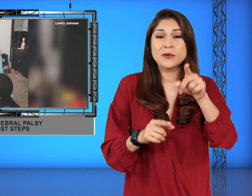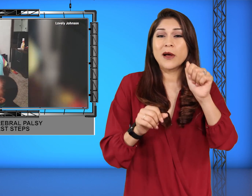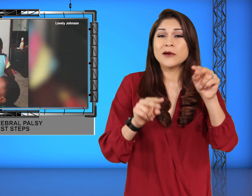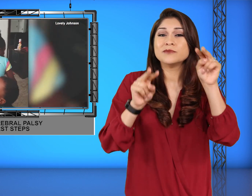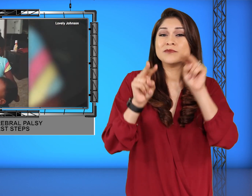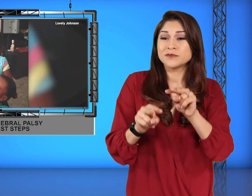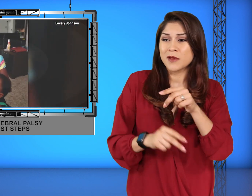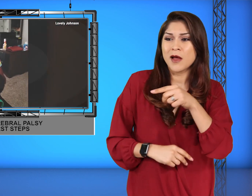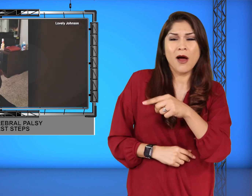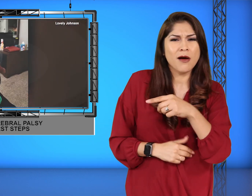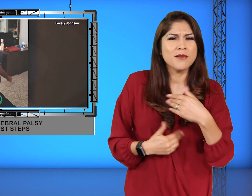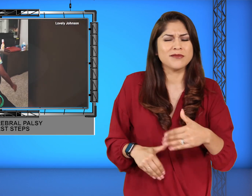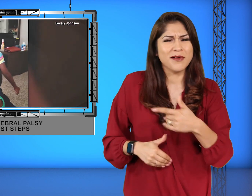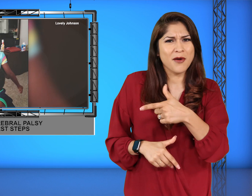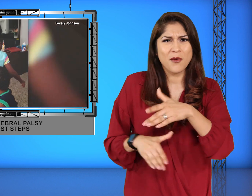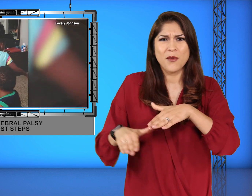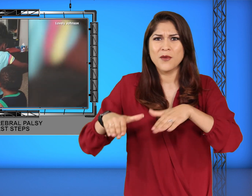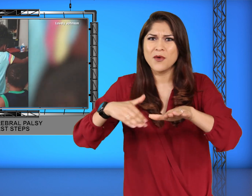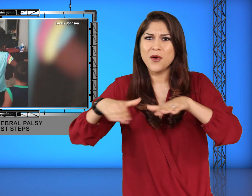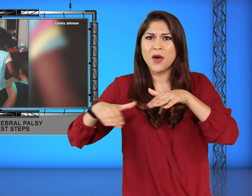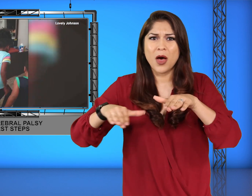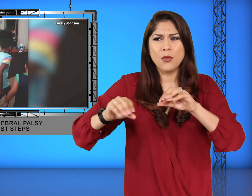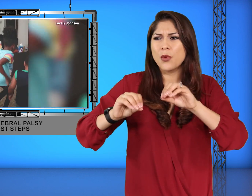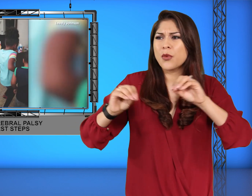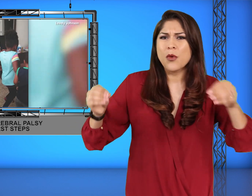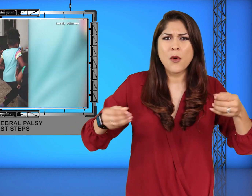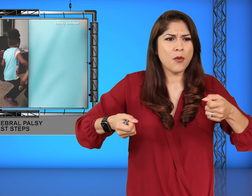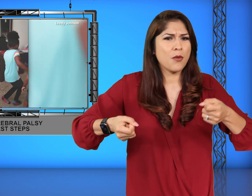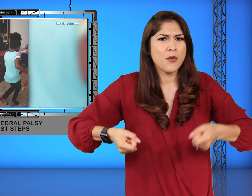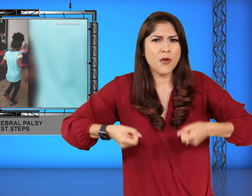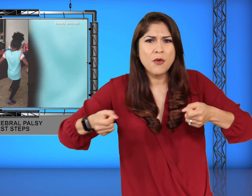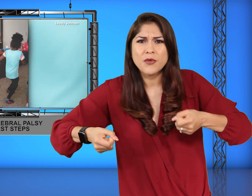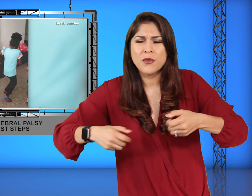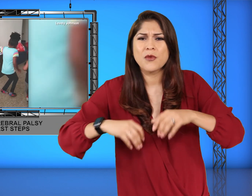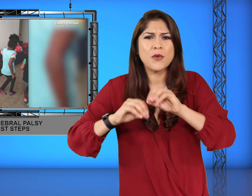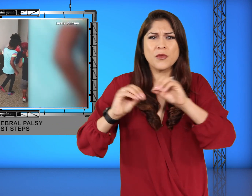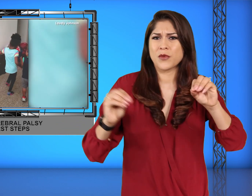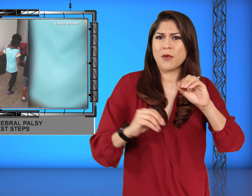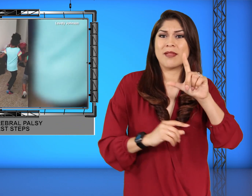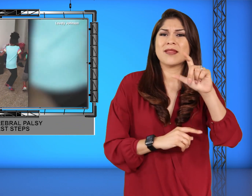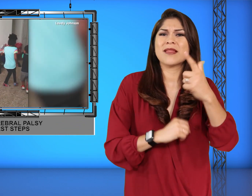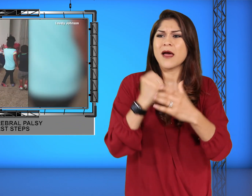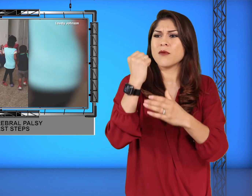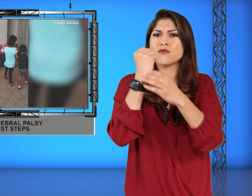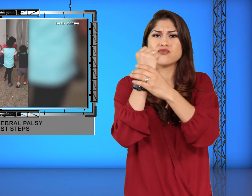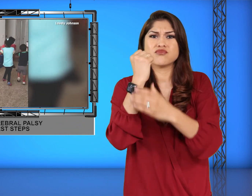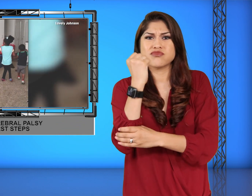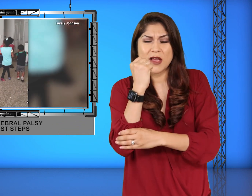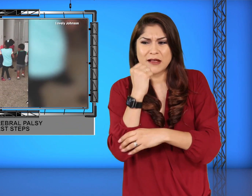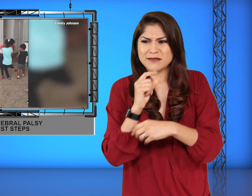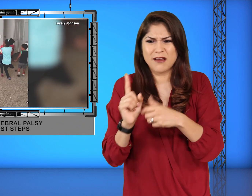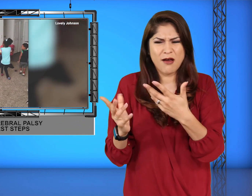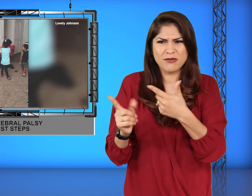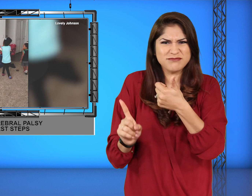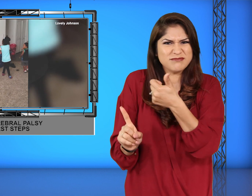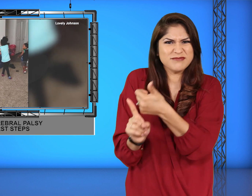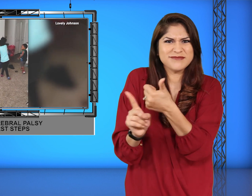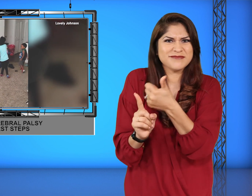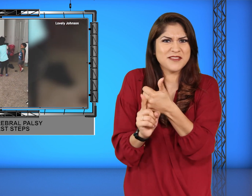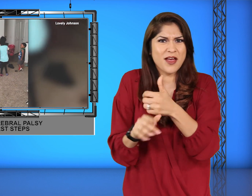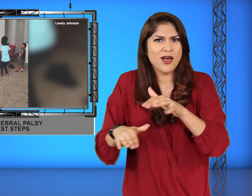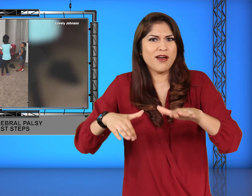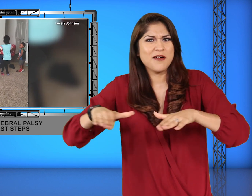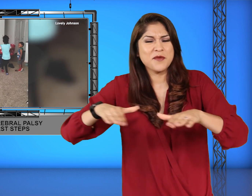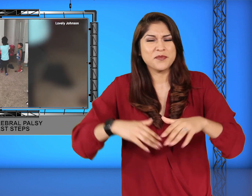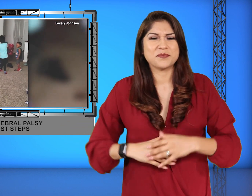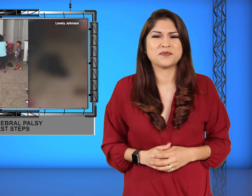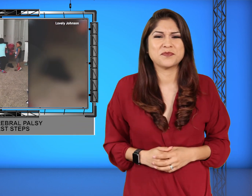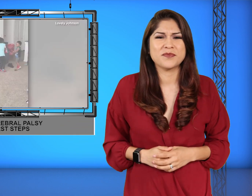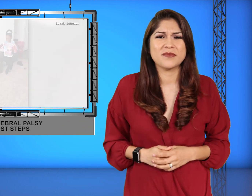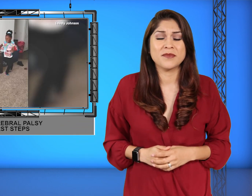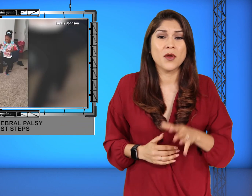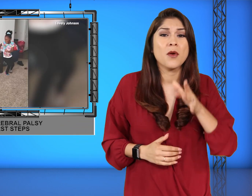As you can see, the child takes her steps without assistance from a walker or braces.